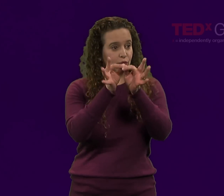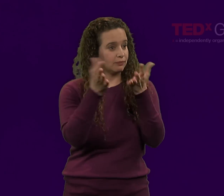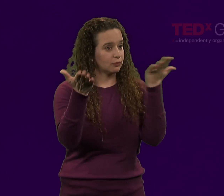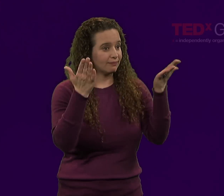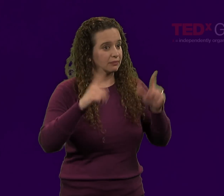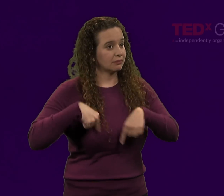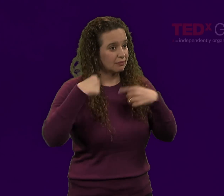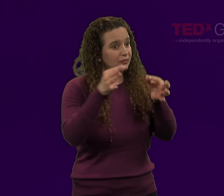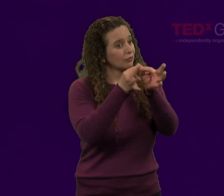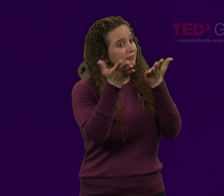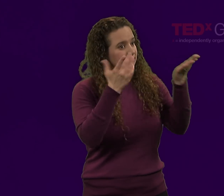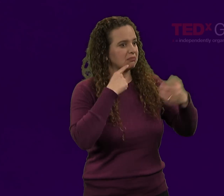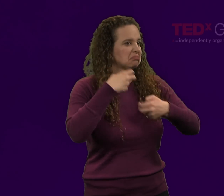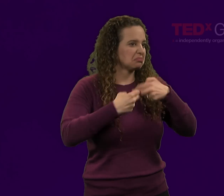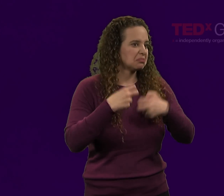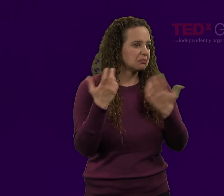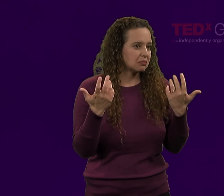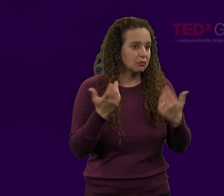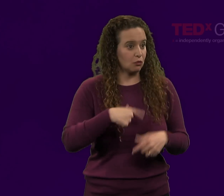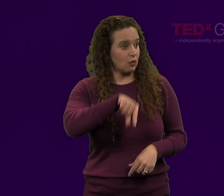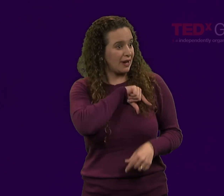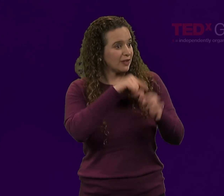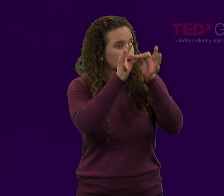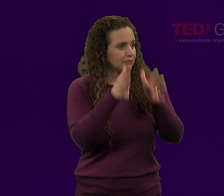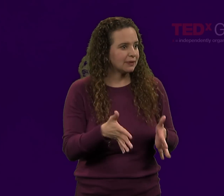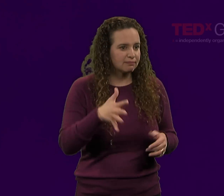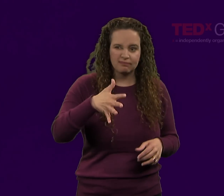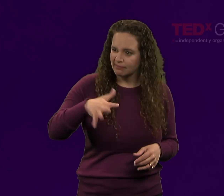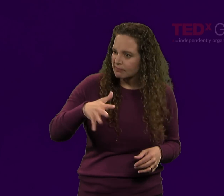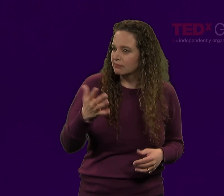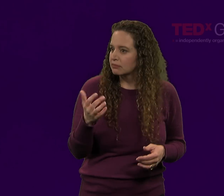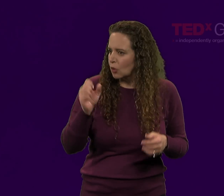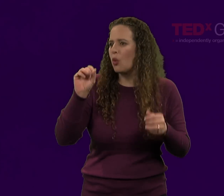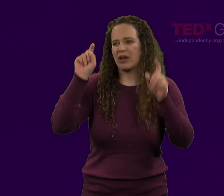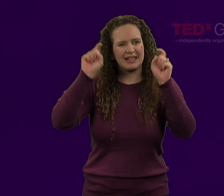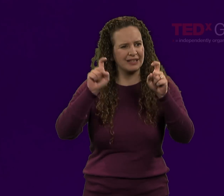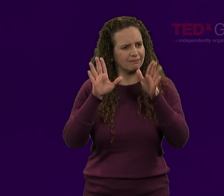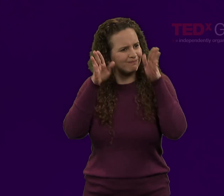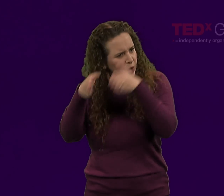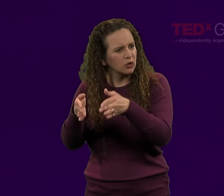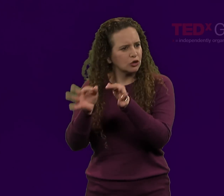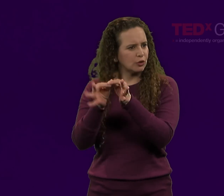We know the quality of interpreting services for the students who are in mainstreamed classrooms is insufficient.